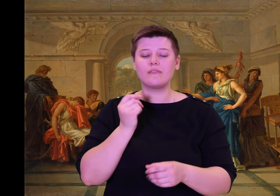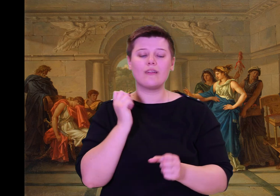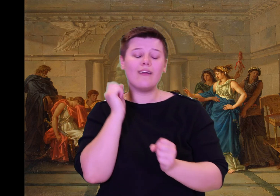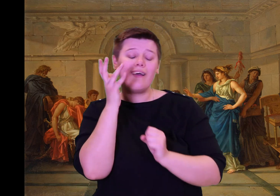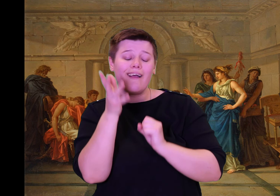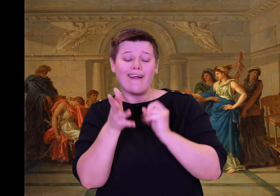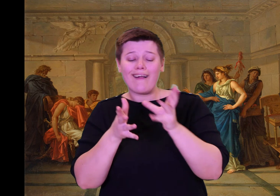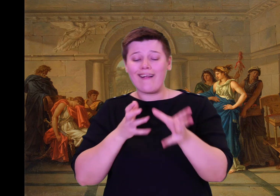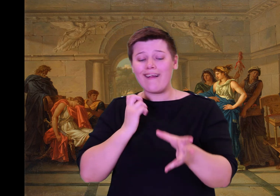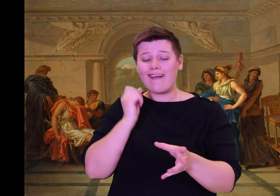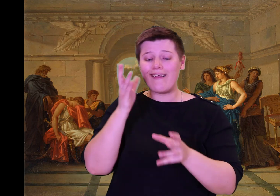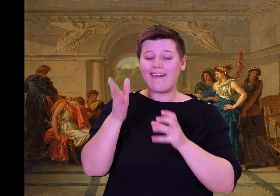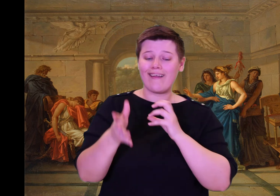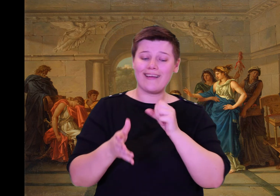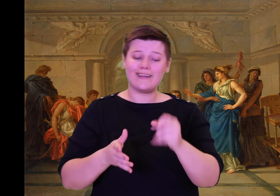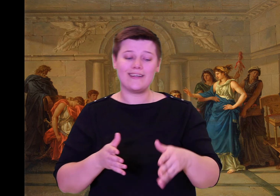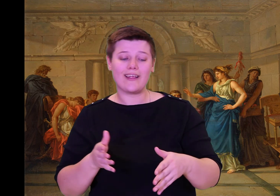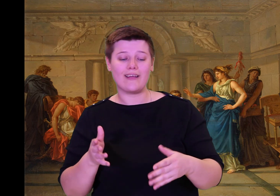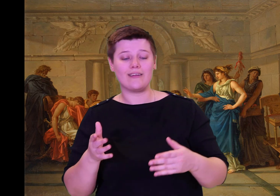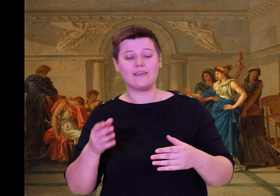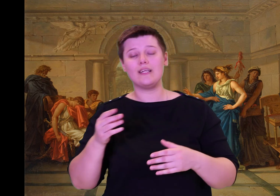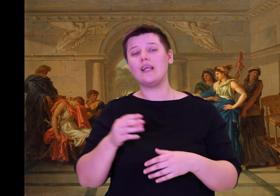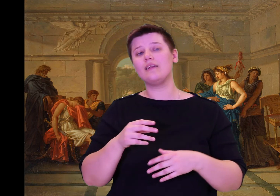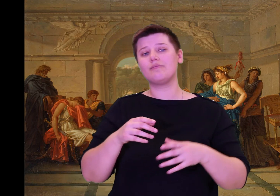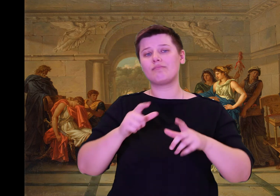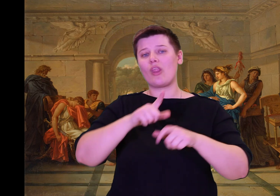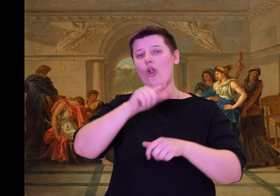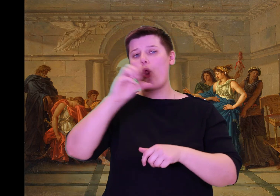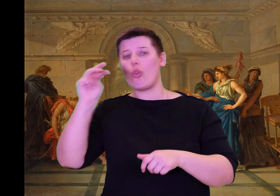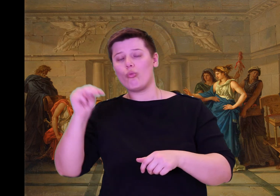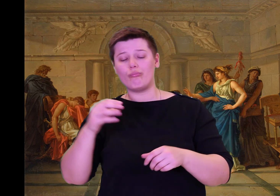diplomat explained why he had come.